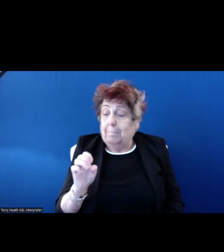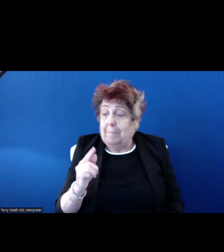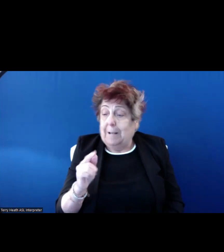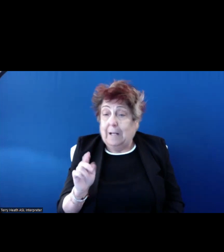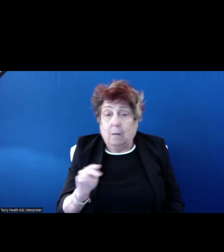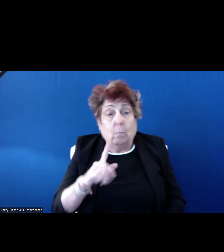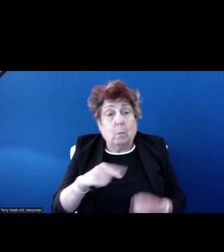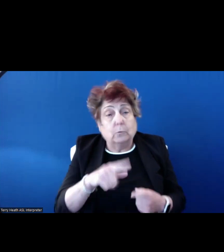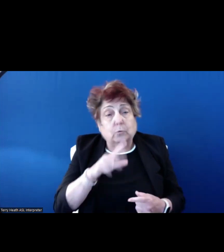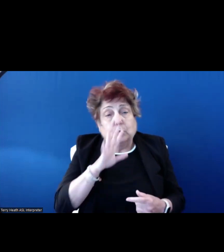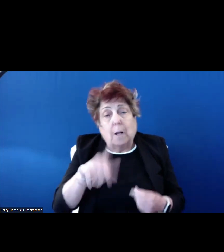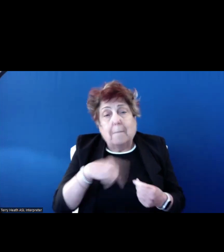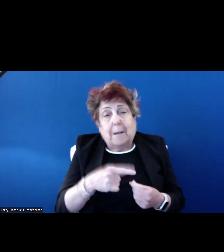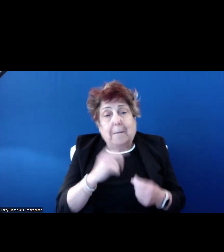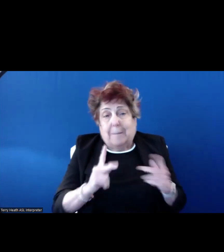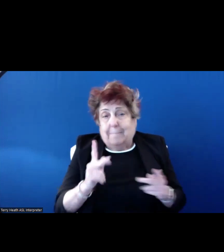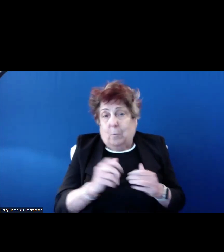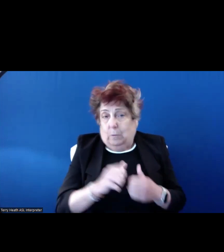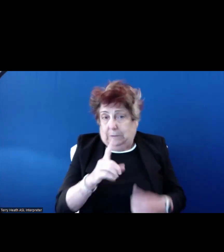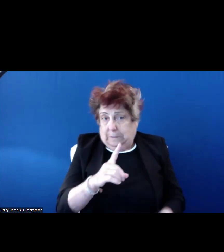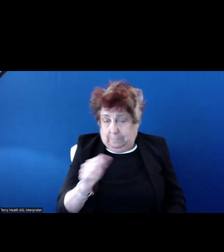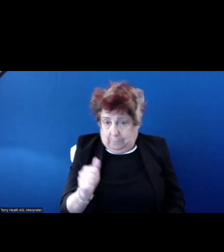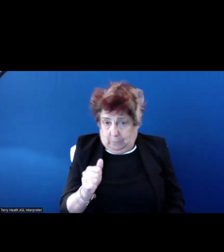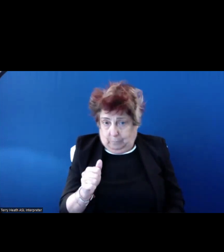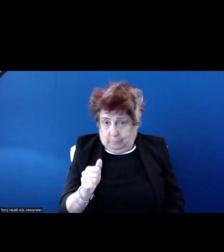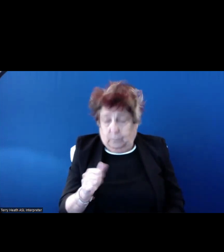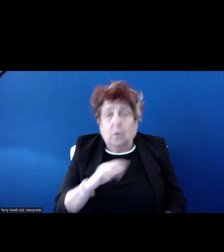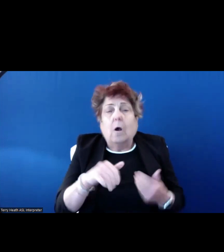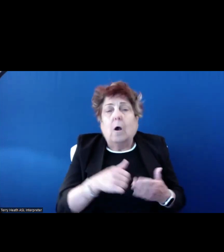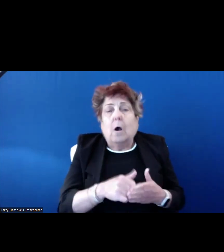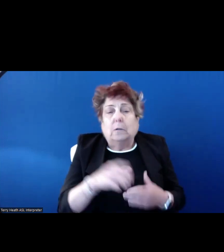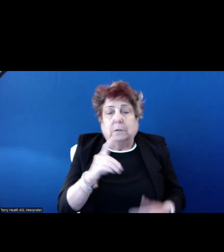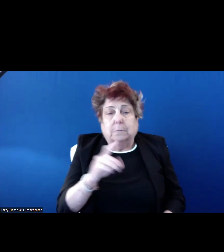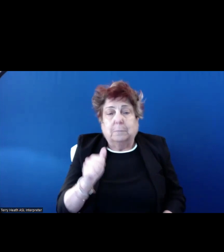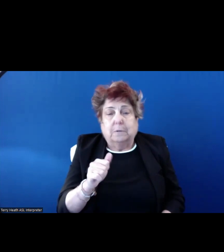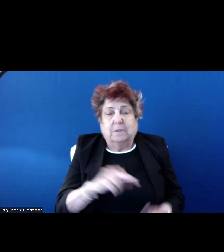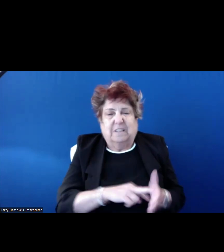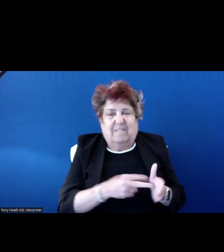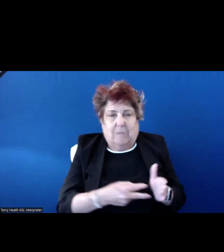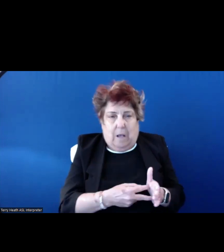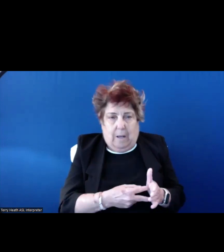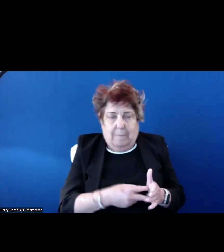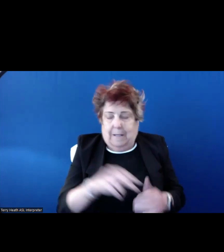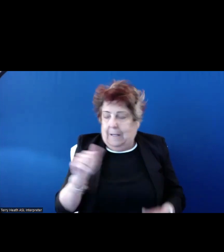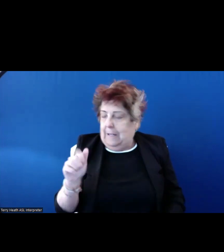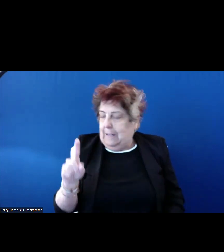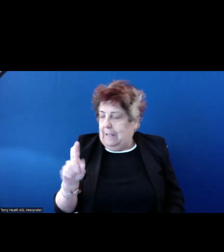that all disabilities as defined by ADA, which would include substance use and mental illness, and where is this